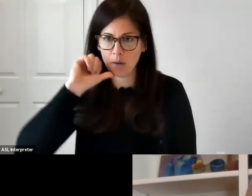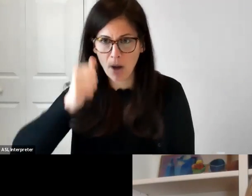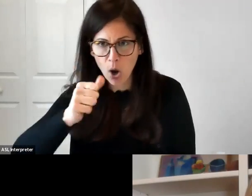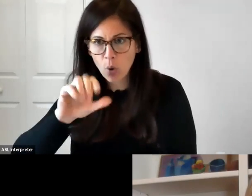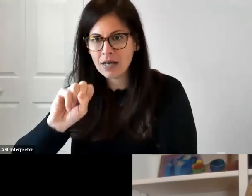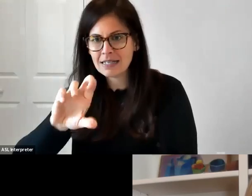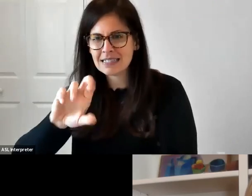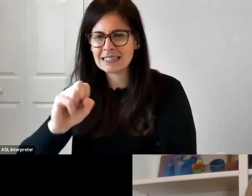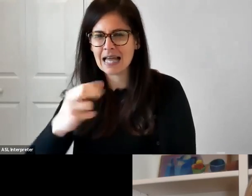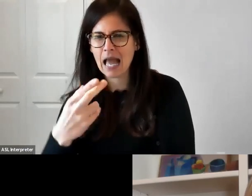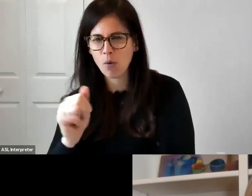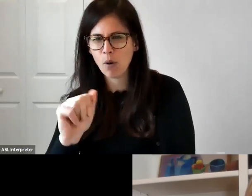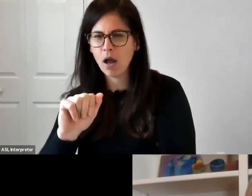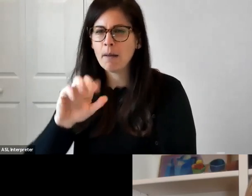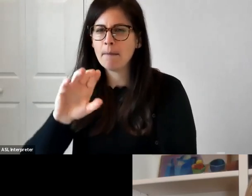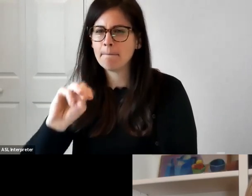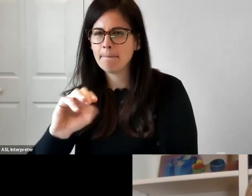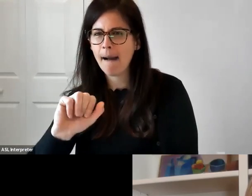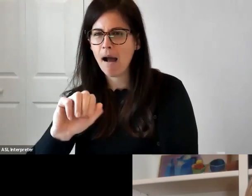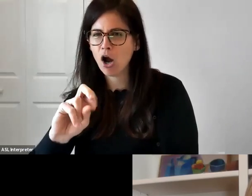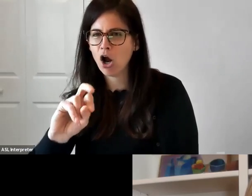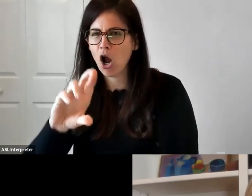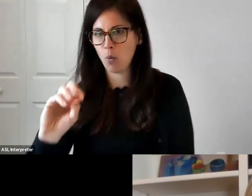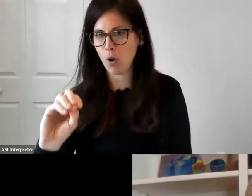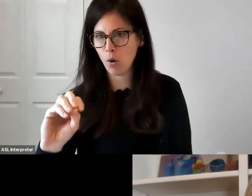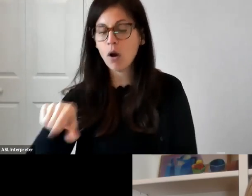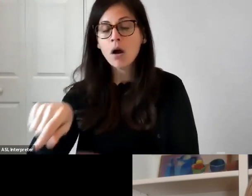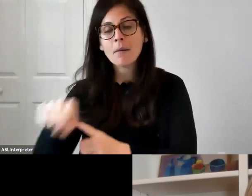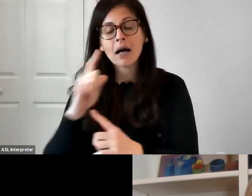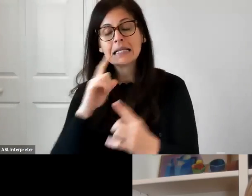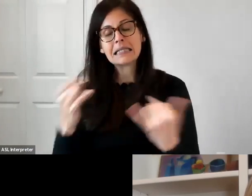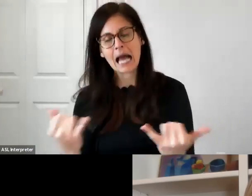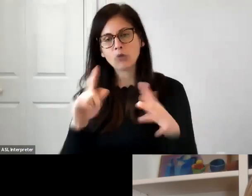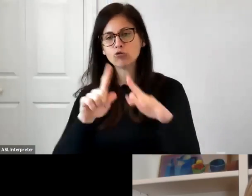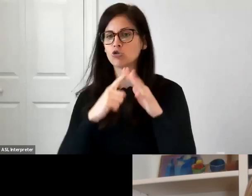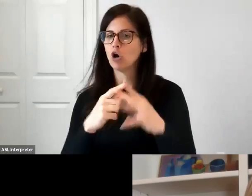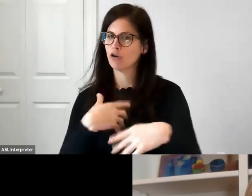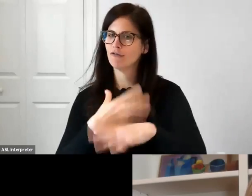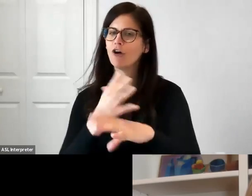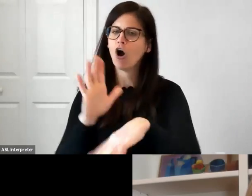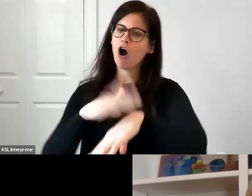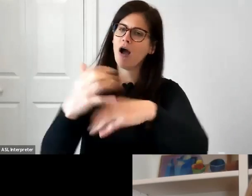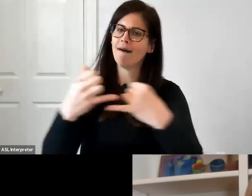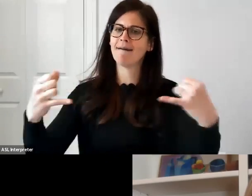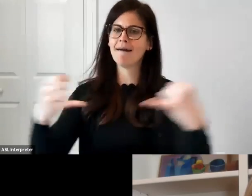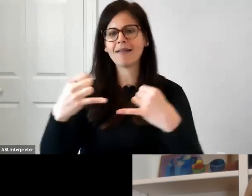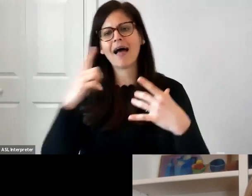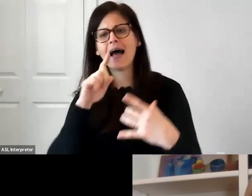But to kick us off today in this new virtual environment, I've invited Precious Perez.